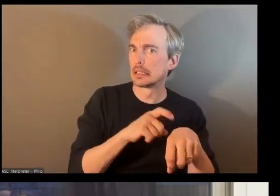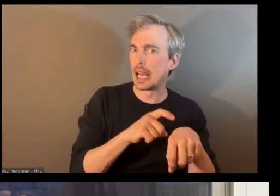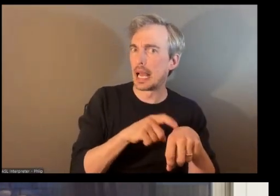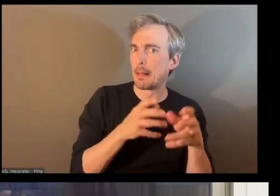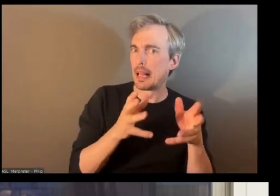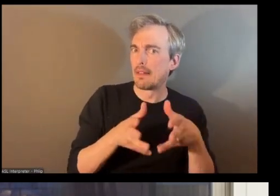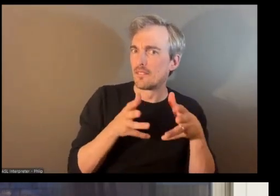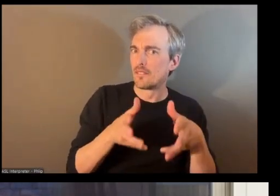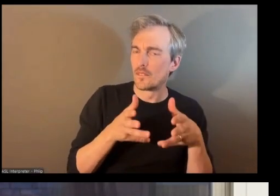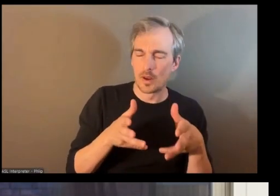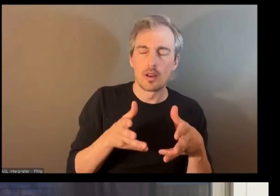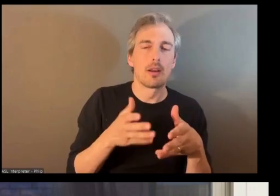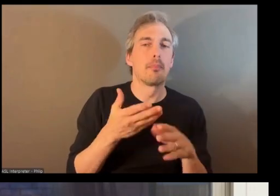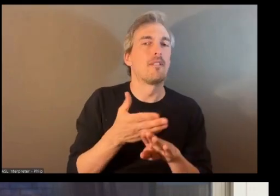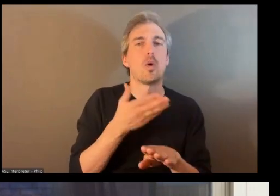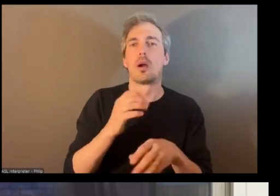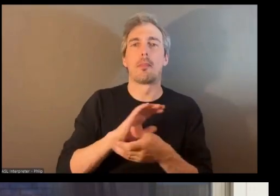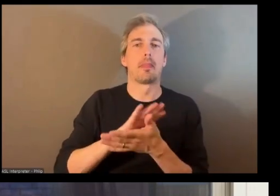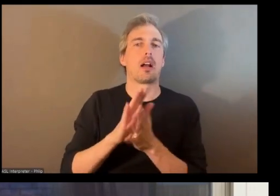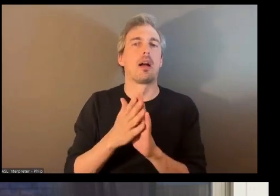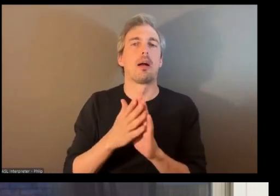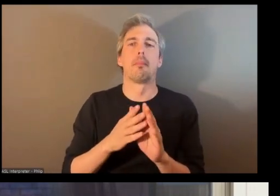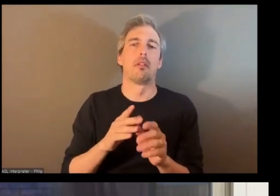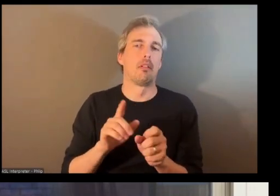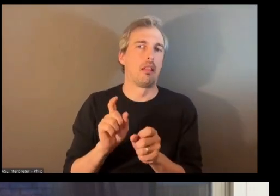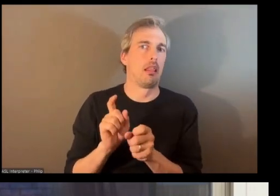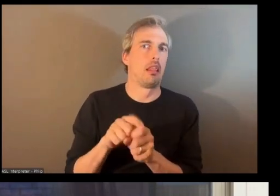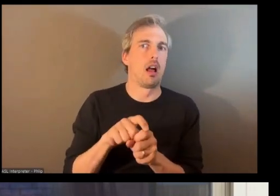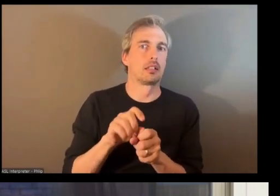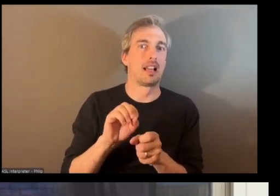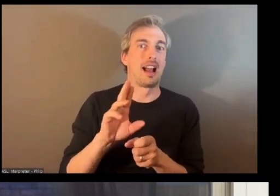I know that this is easier now, when the vocabulary or, like, Google Translate,